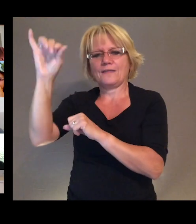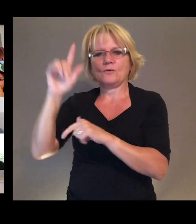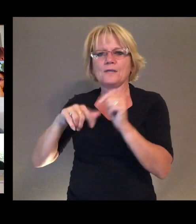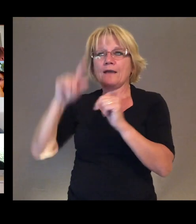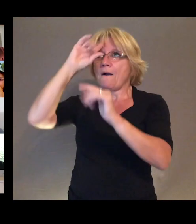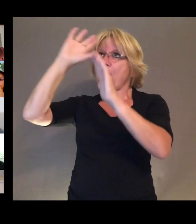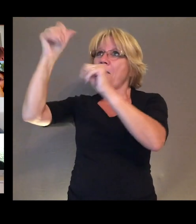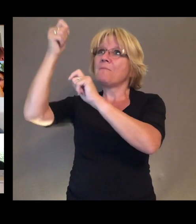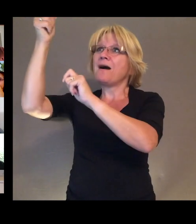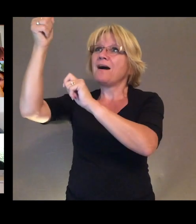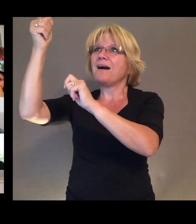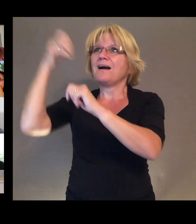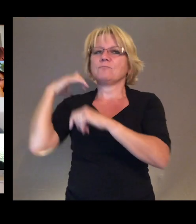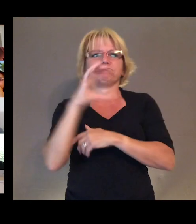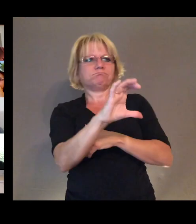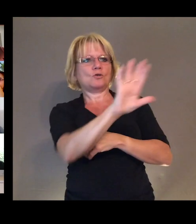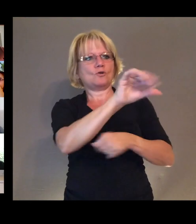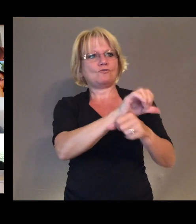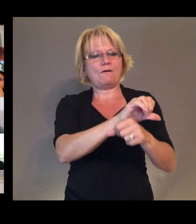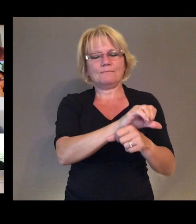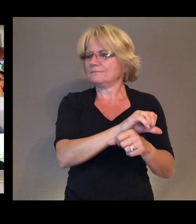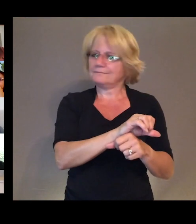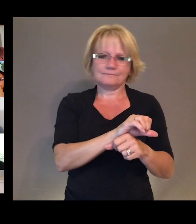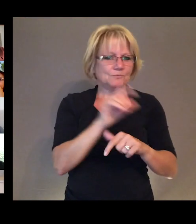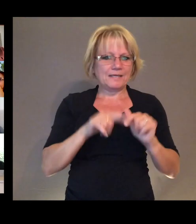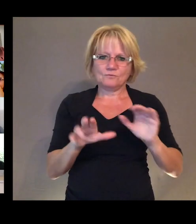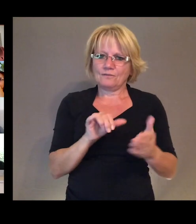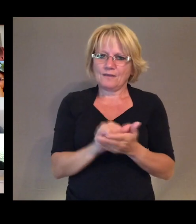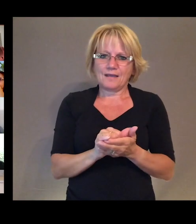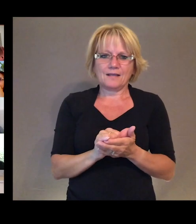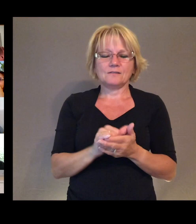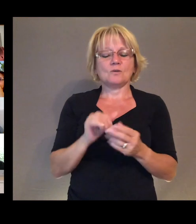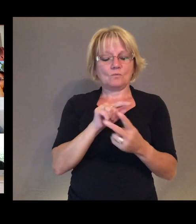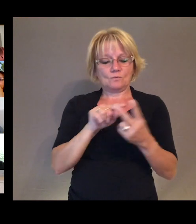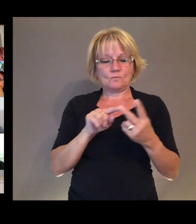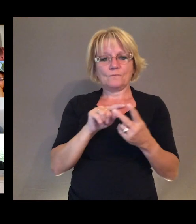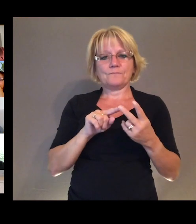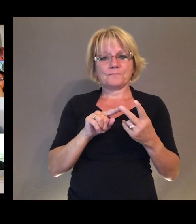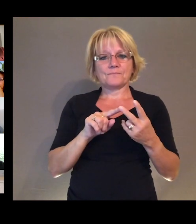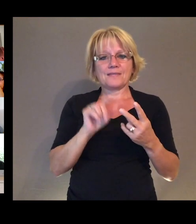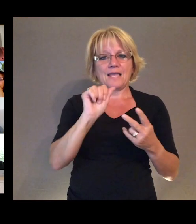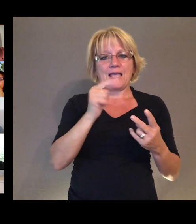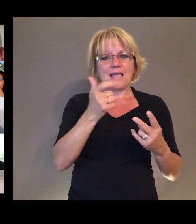So if you remember anything out of that, you know, hope and agency, you know, or agency and pathways make hope.